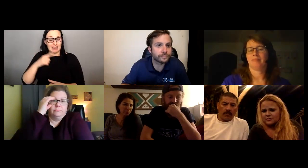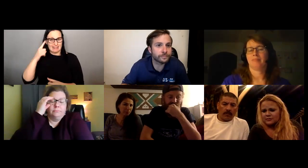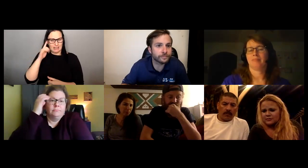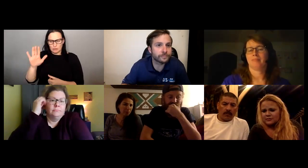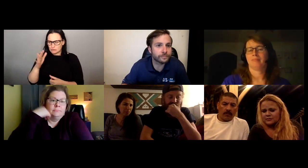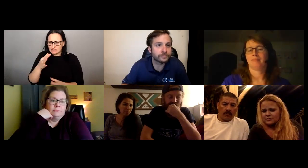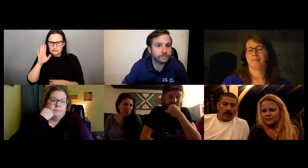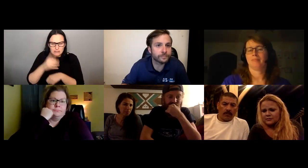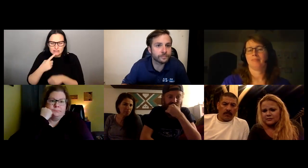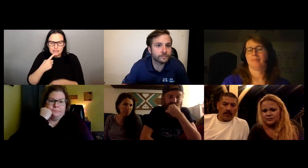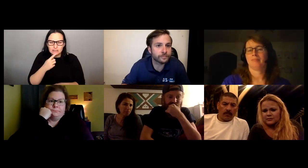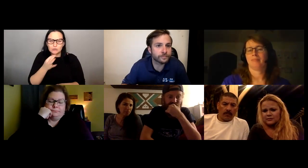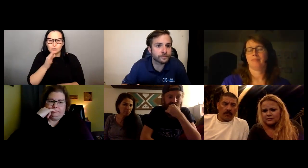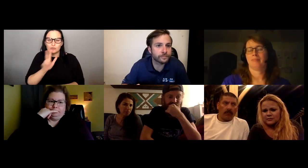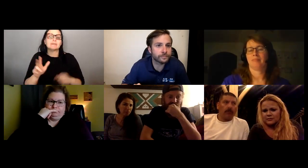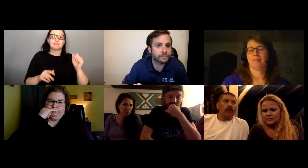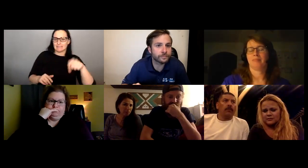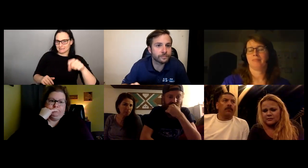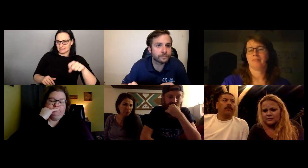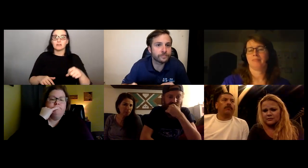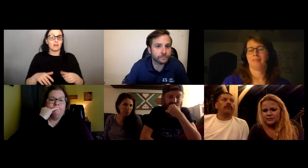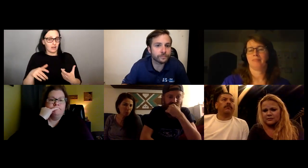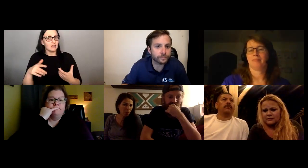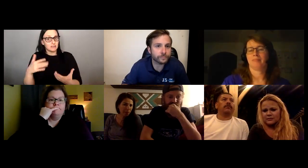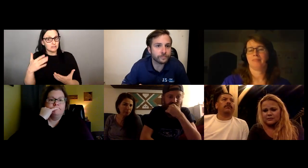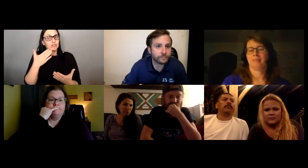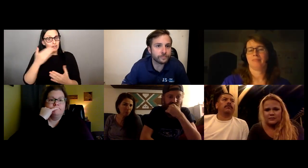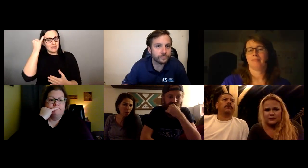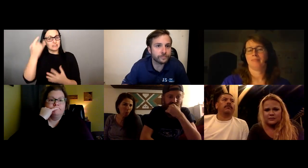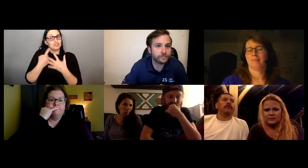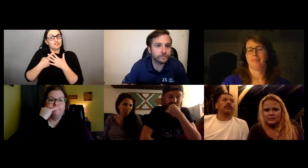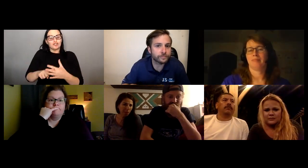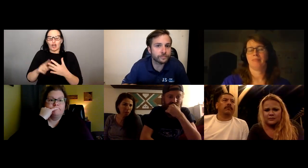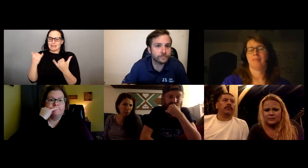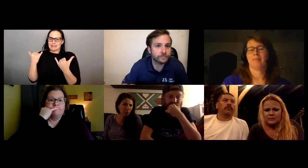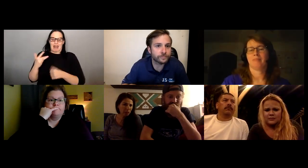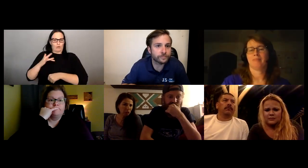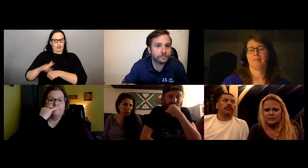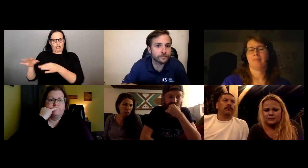three so it's a very good uh idea to start